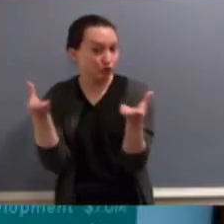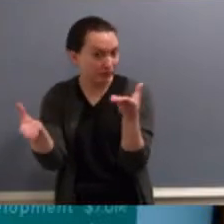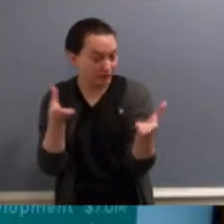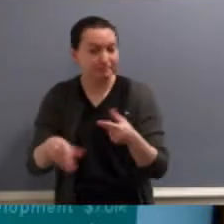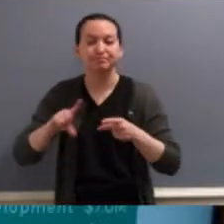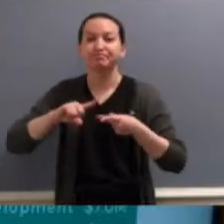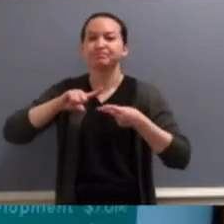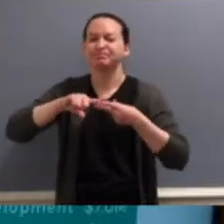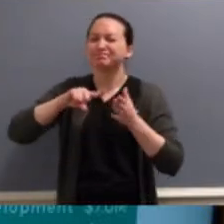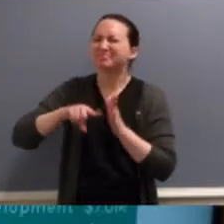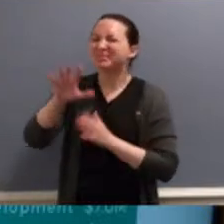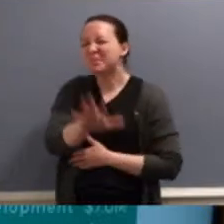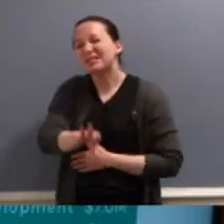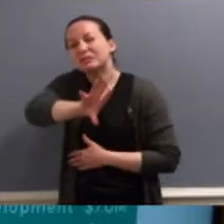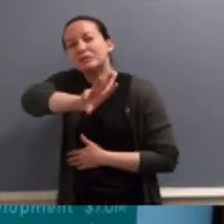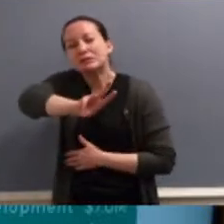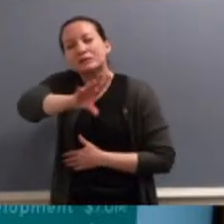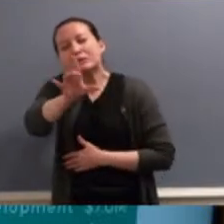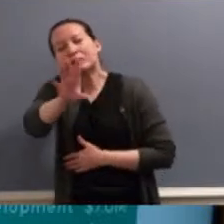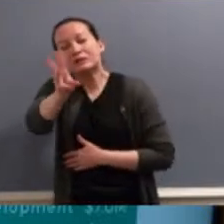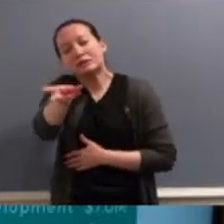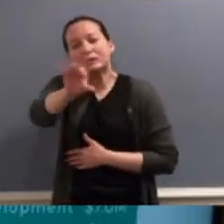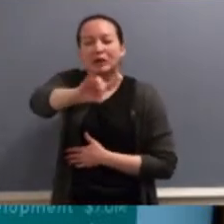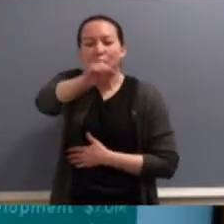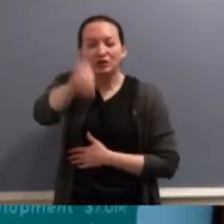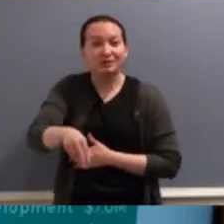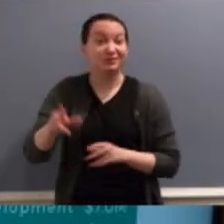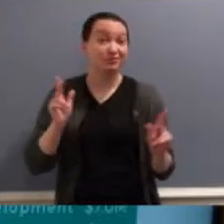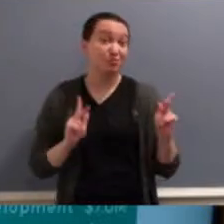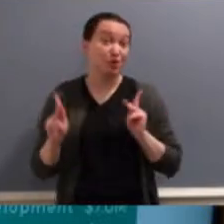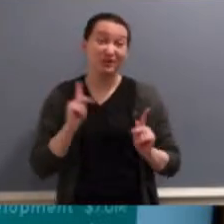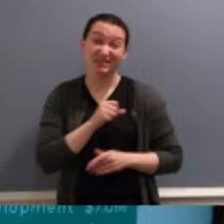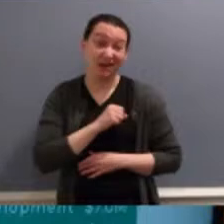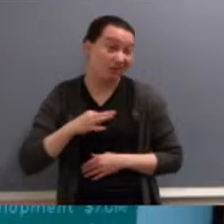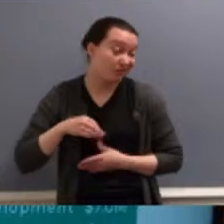point out that about 68 percent of the general fund is personnel so you know the people of the